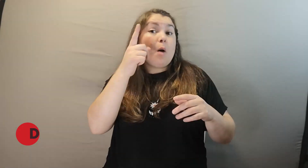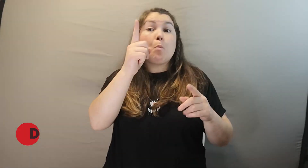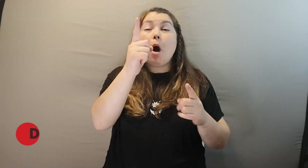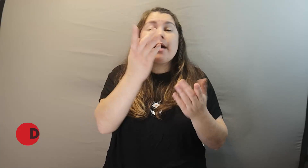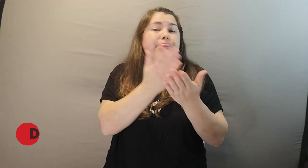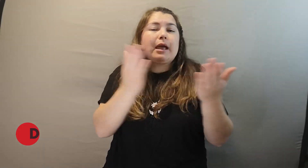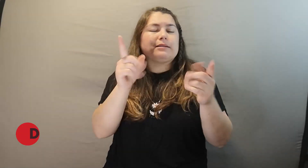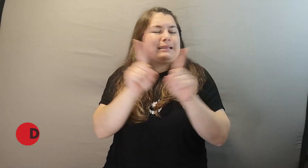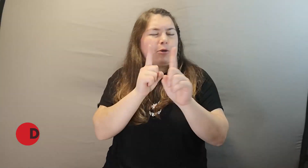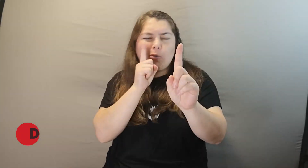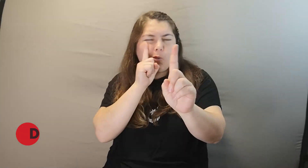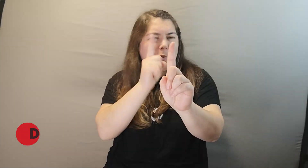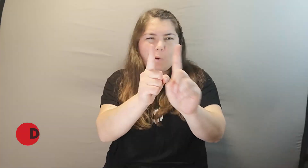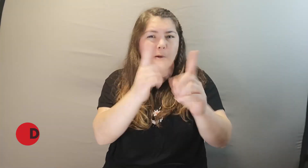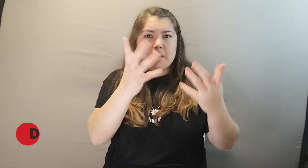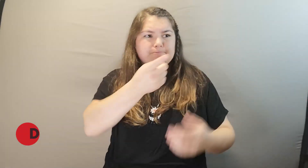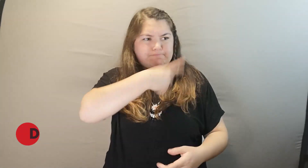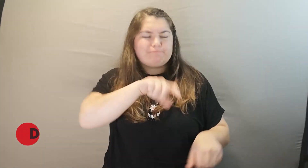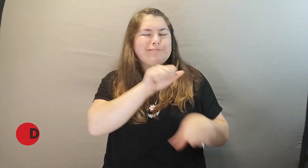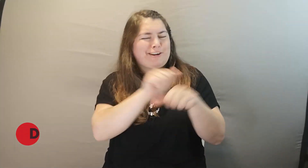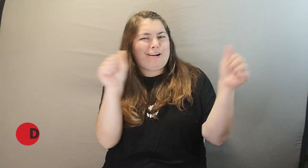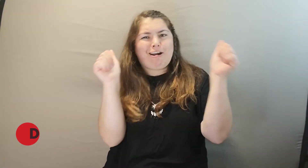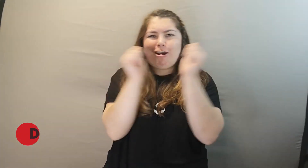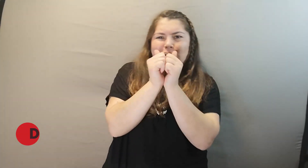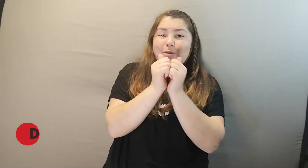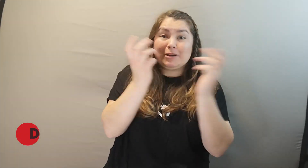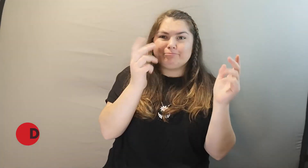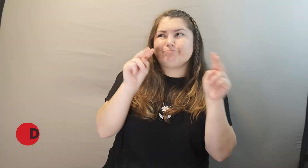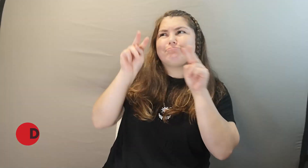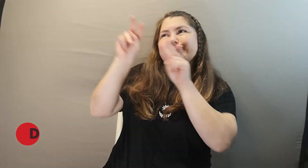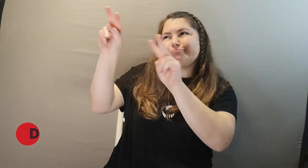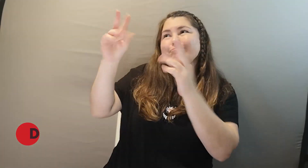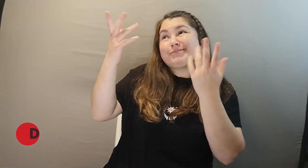One main thing, or goal we work together with is to look at the